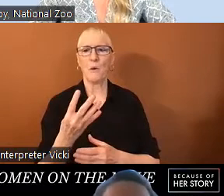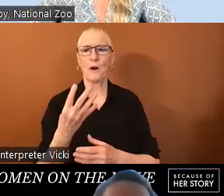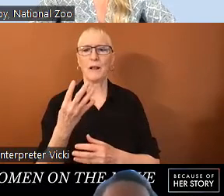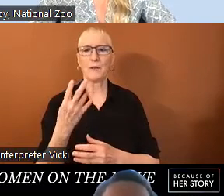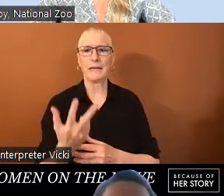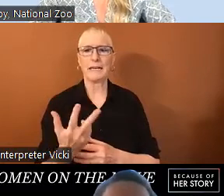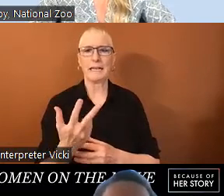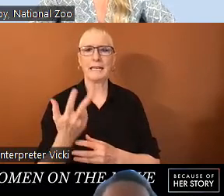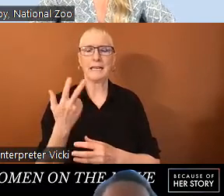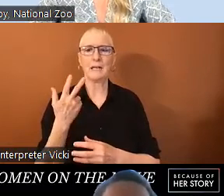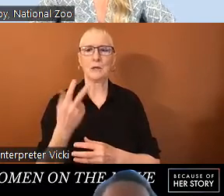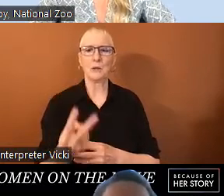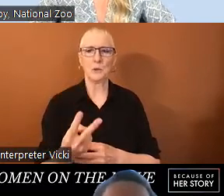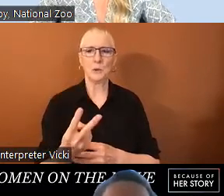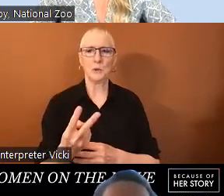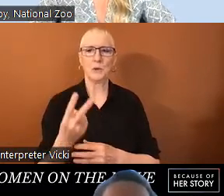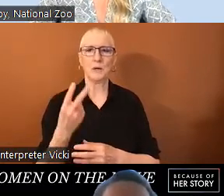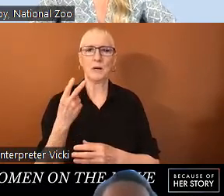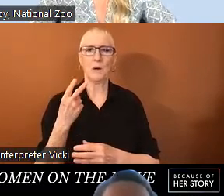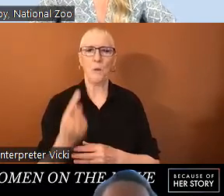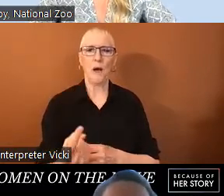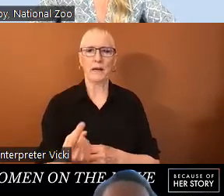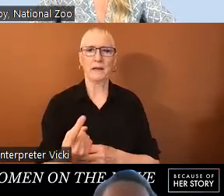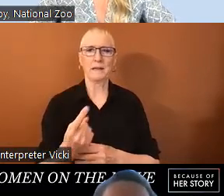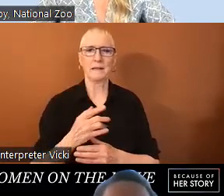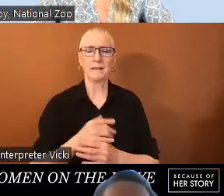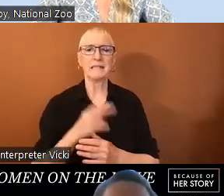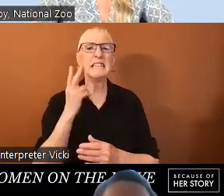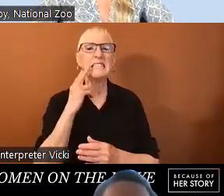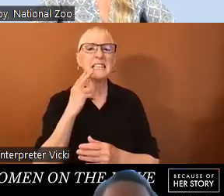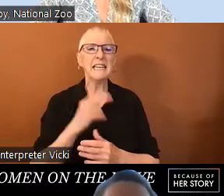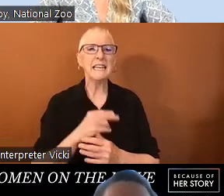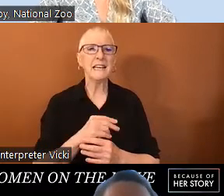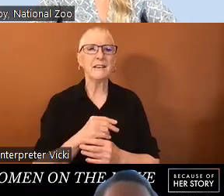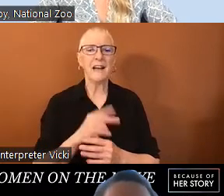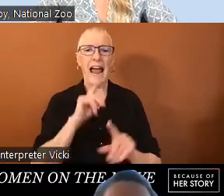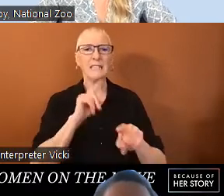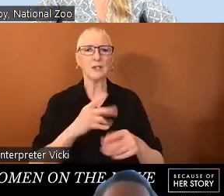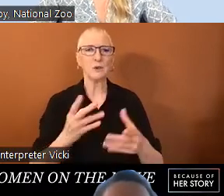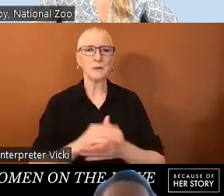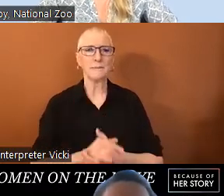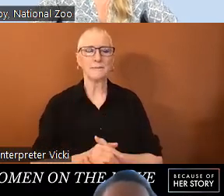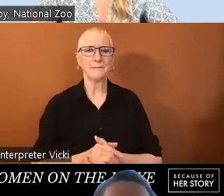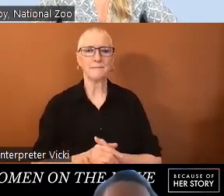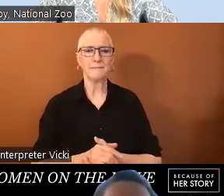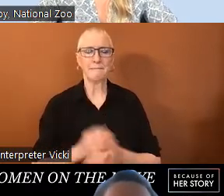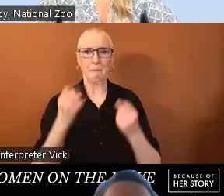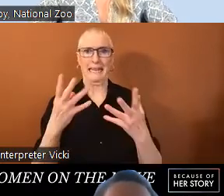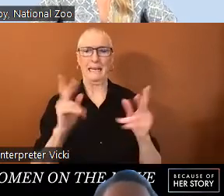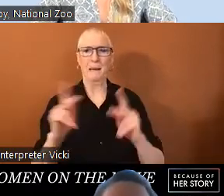three, two, one. Let's see our answers. Lots of people are saying D.